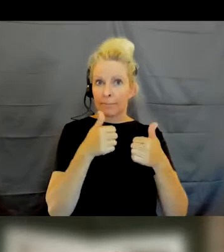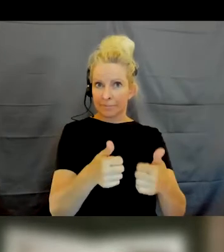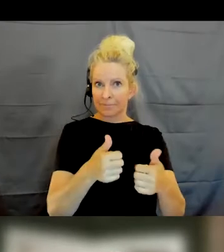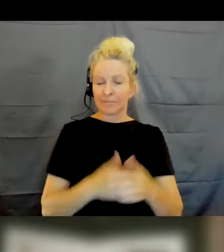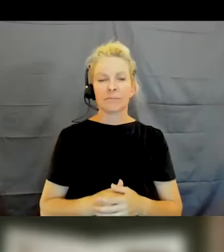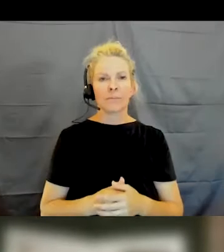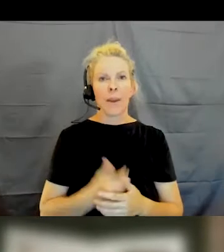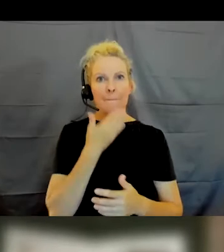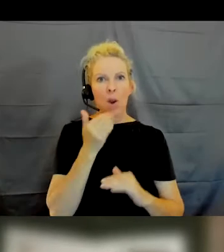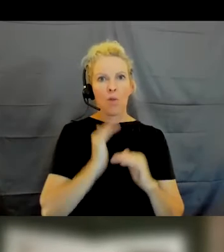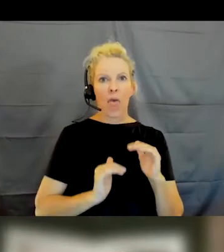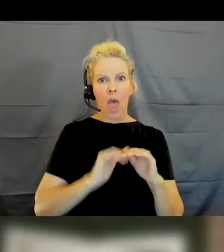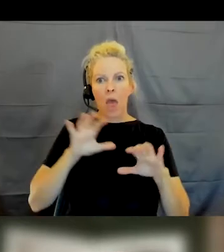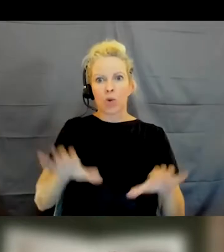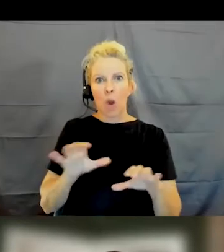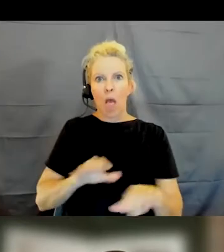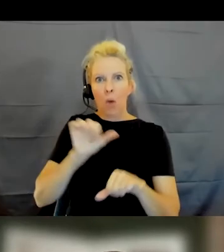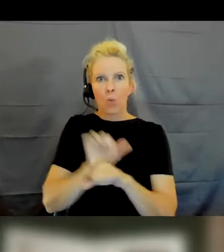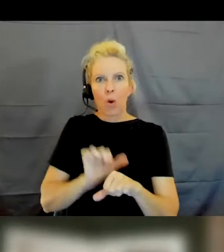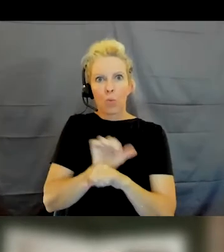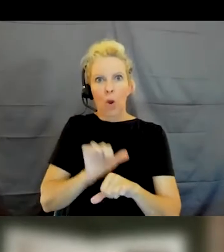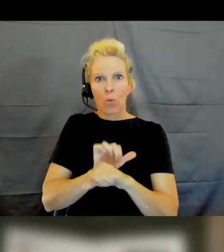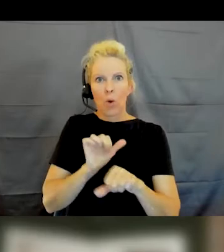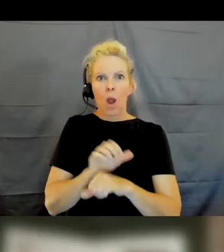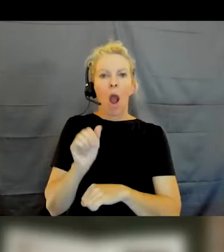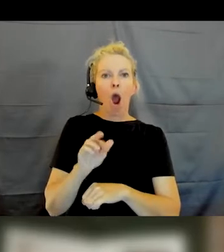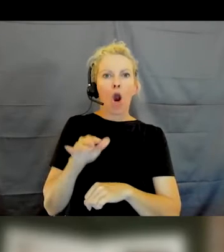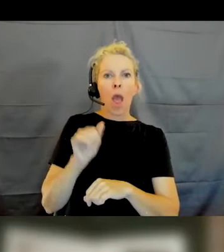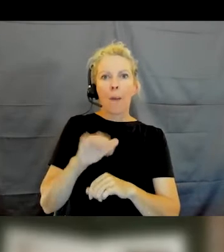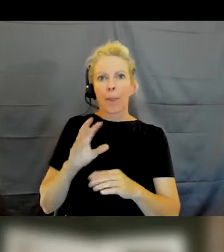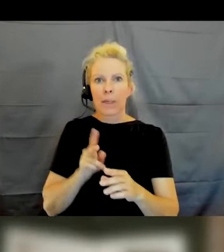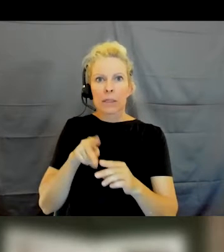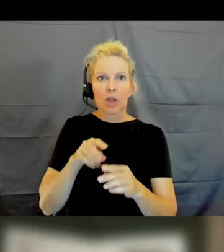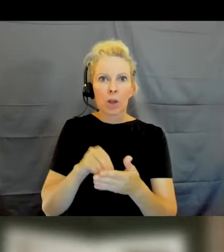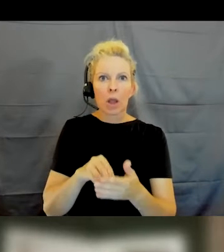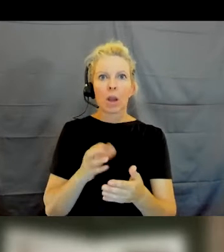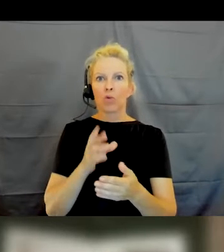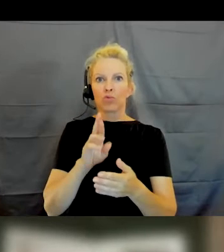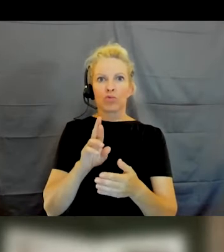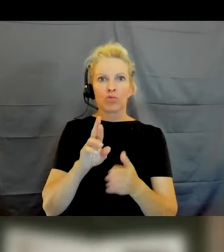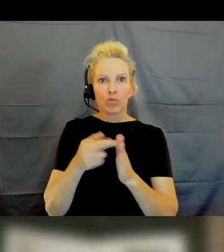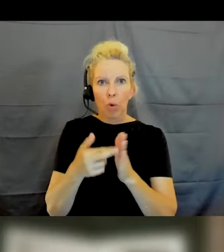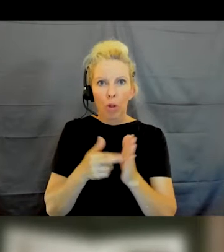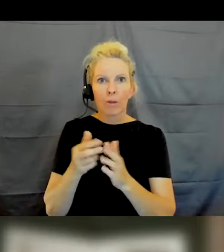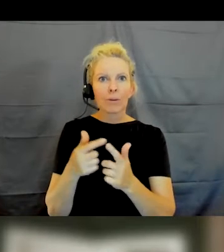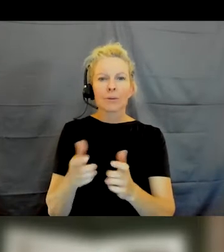work and adding aria implementations like roles and things of that nature appeared below that,